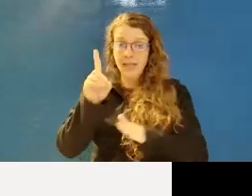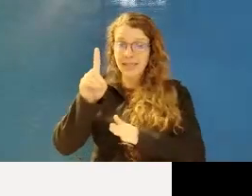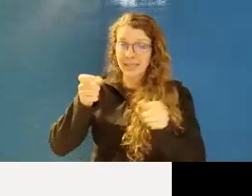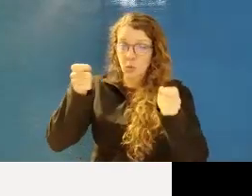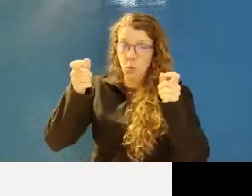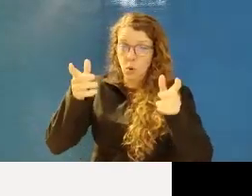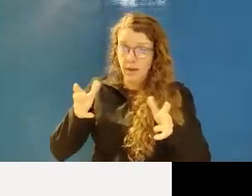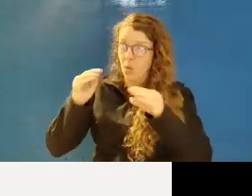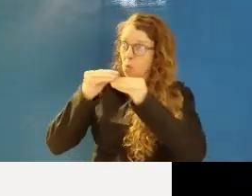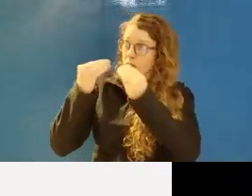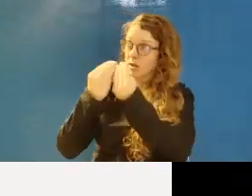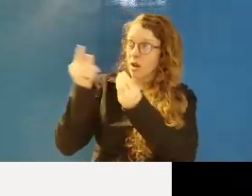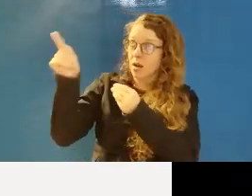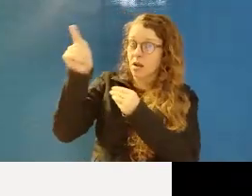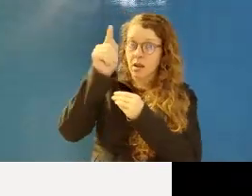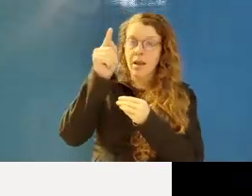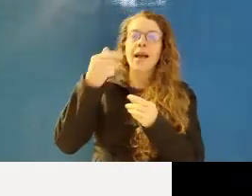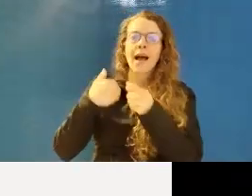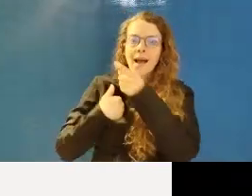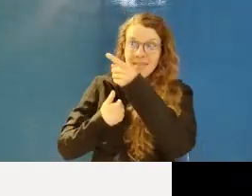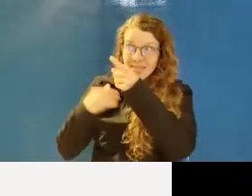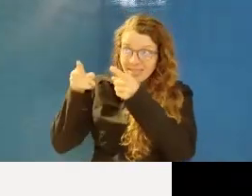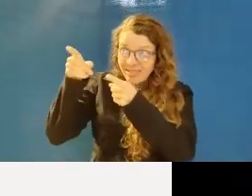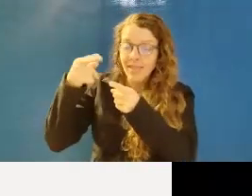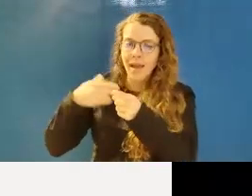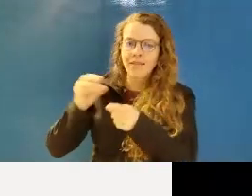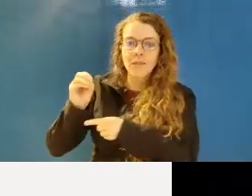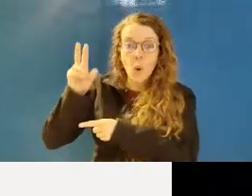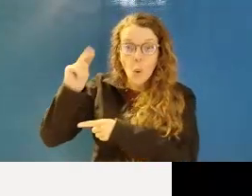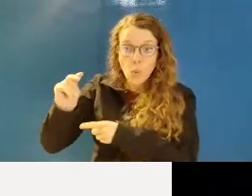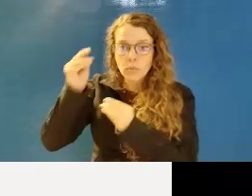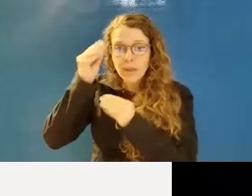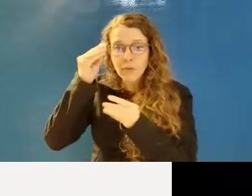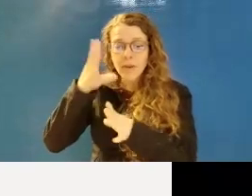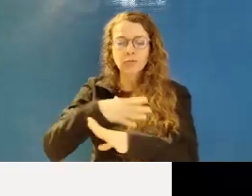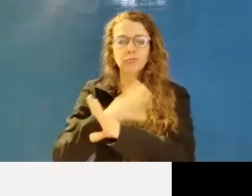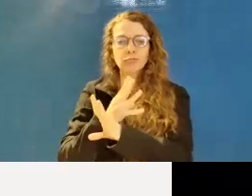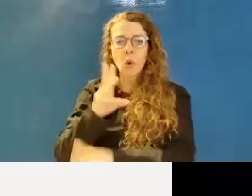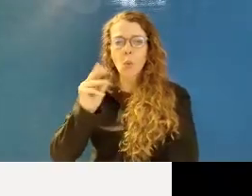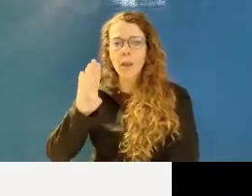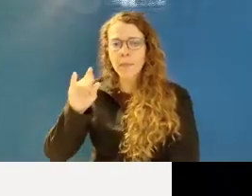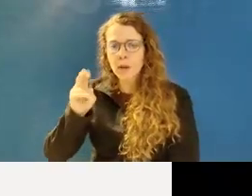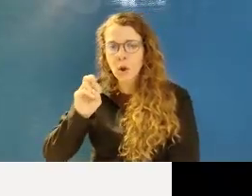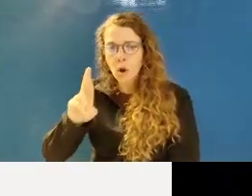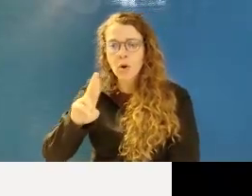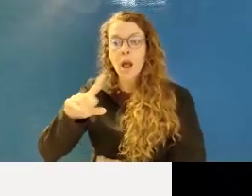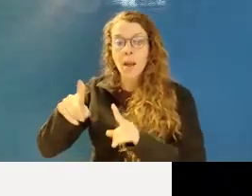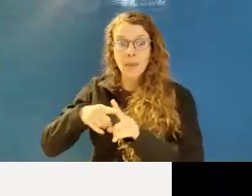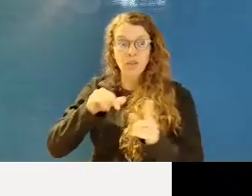organization, they are putting on an informational webinar, about distance education RSI.